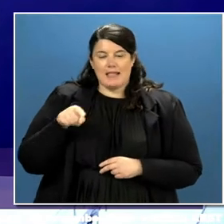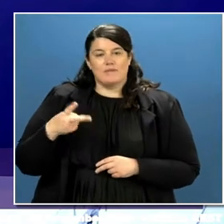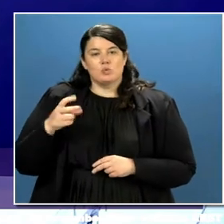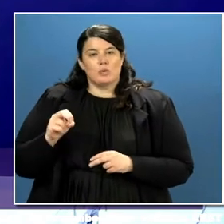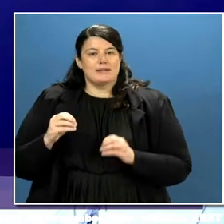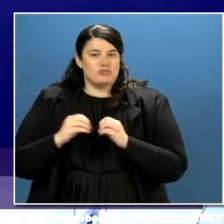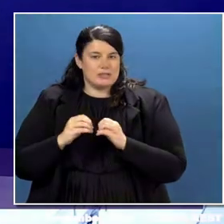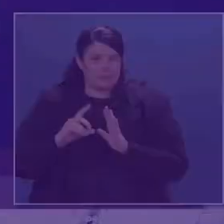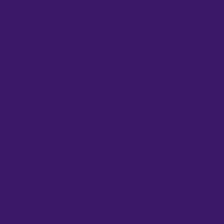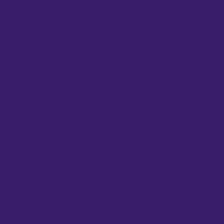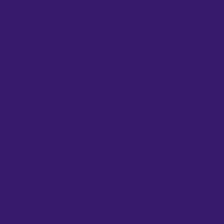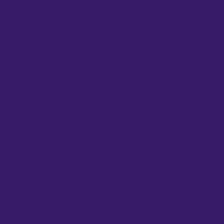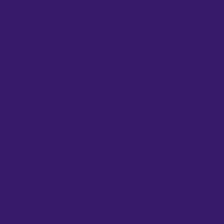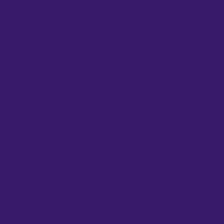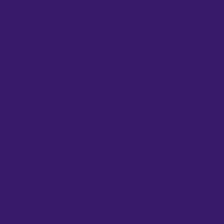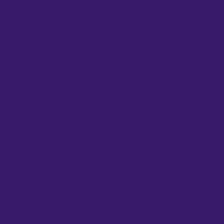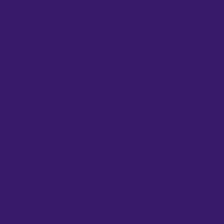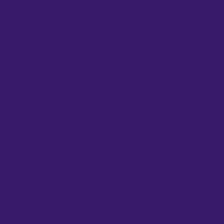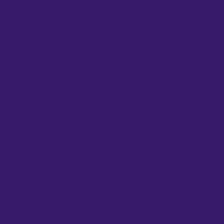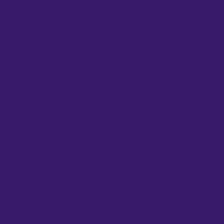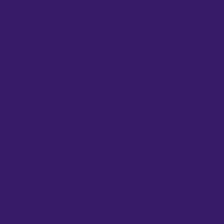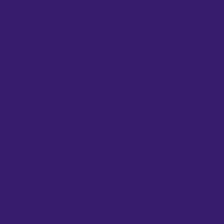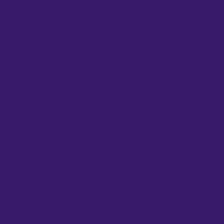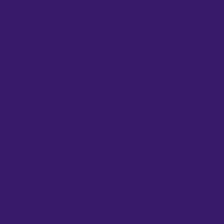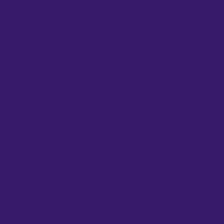Thank you. The Royal Commission is now adjourned.